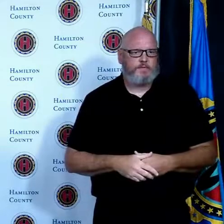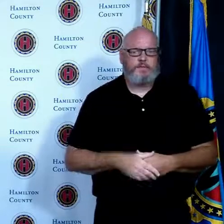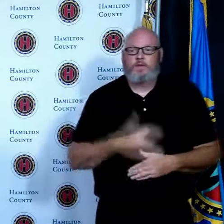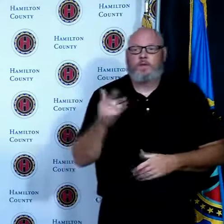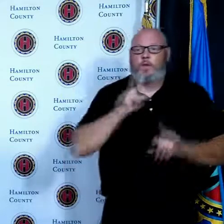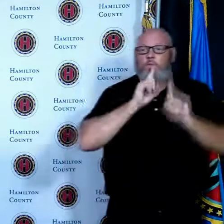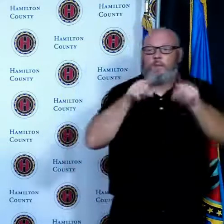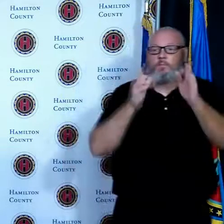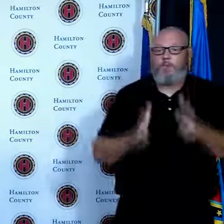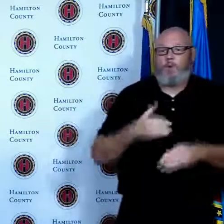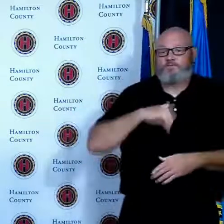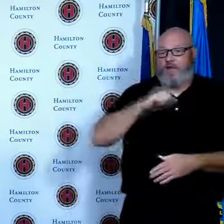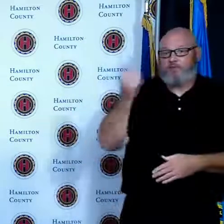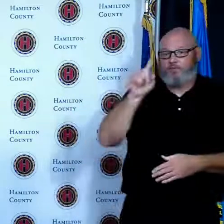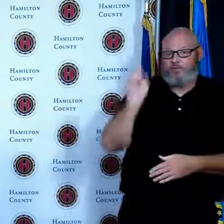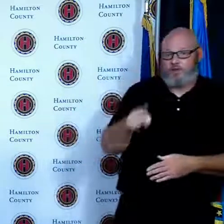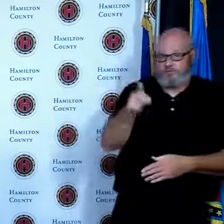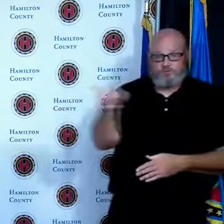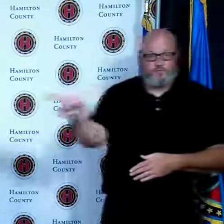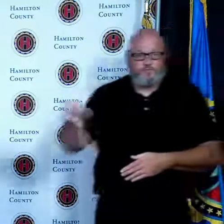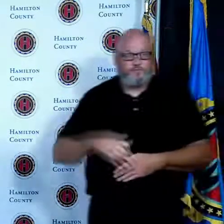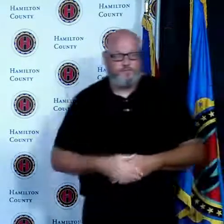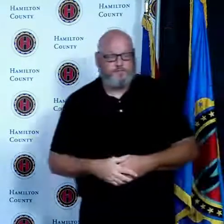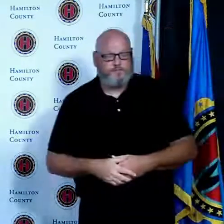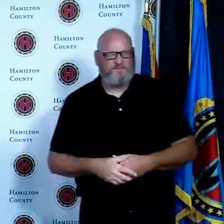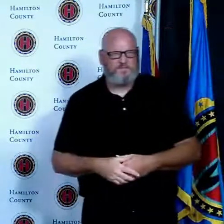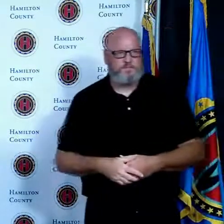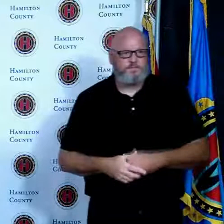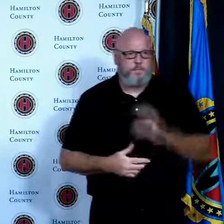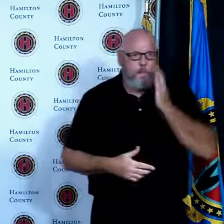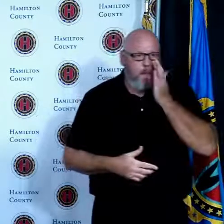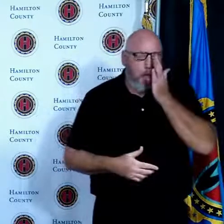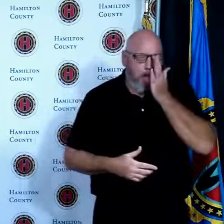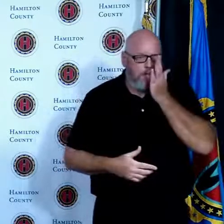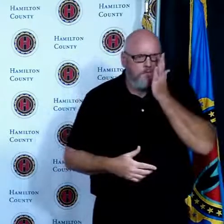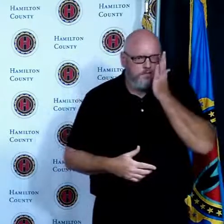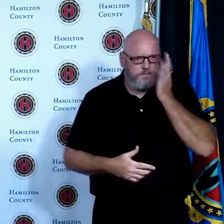follow-ups on the the testing question I know of one employer that is telling